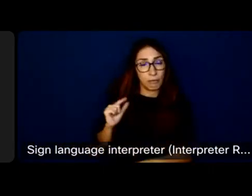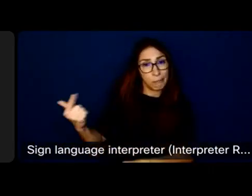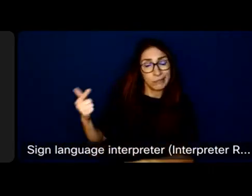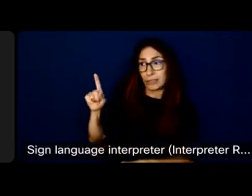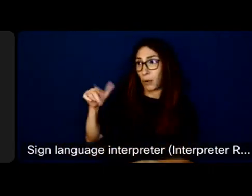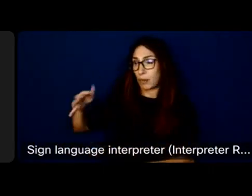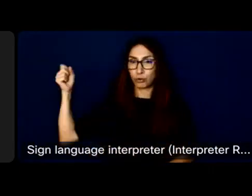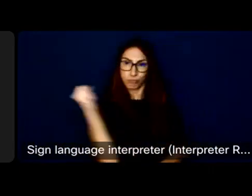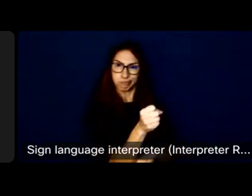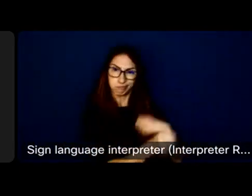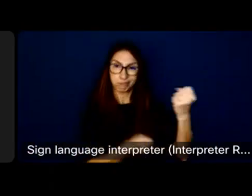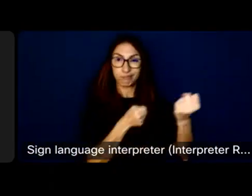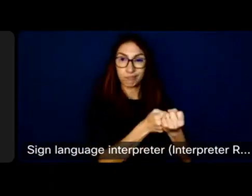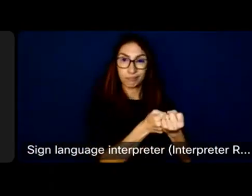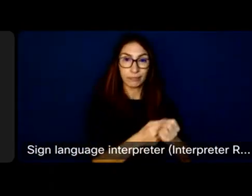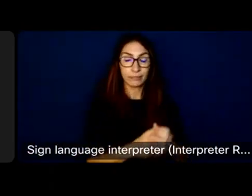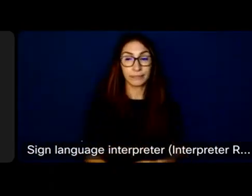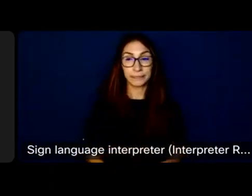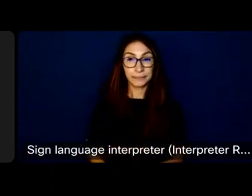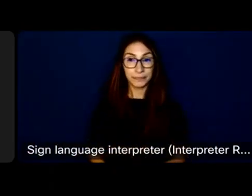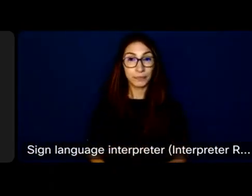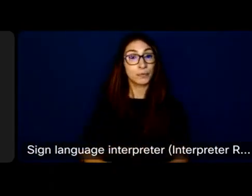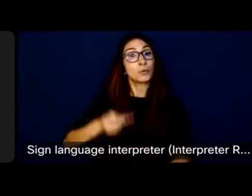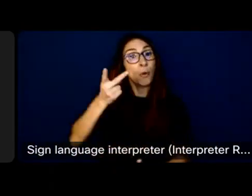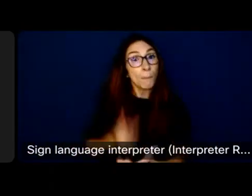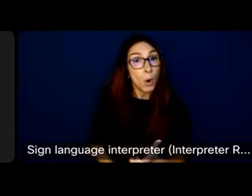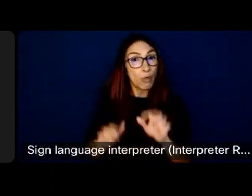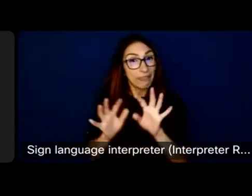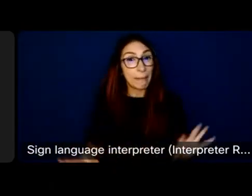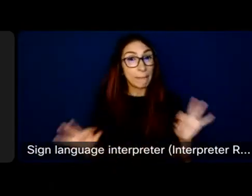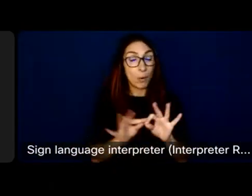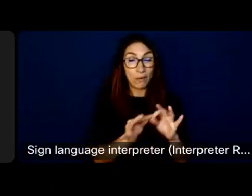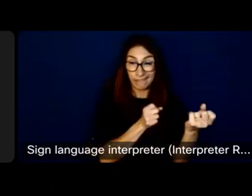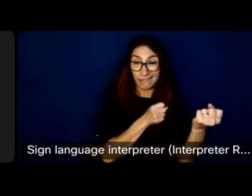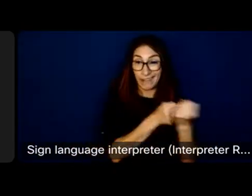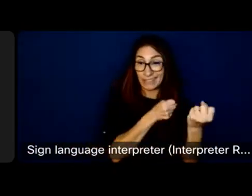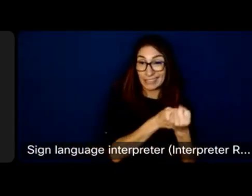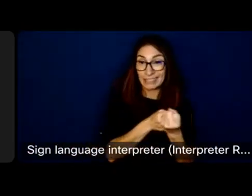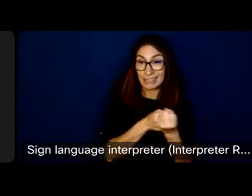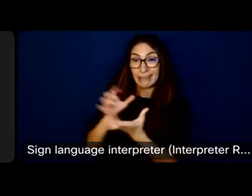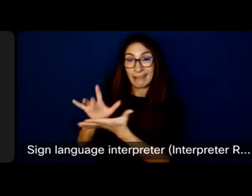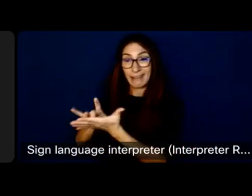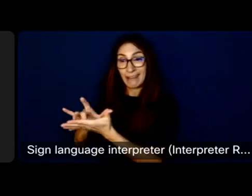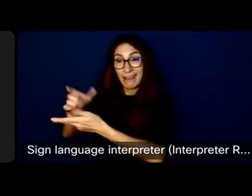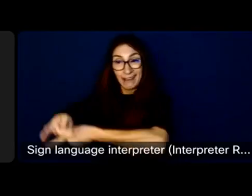advocacy and health care so that folks are able to go into a